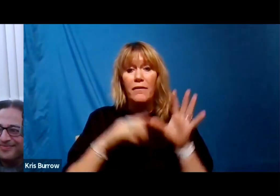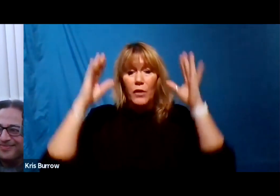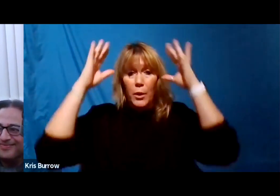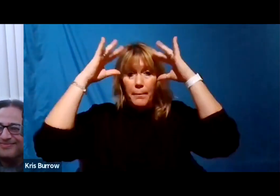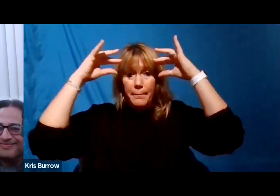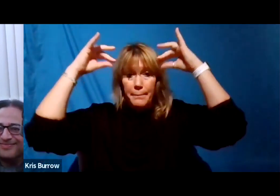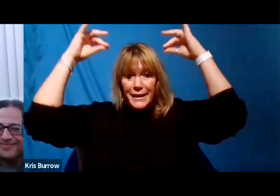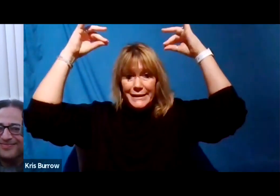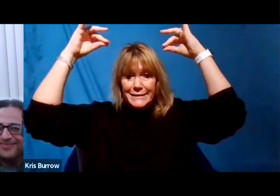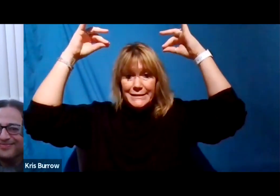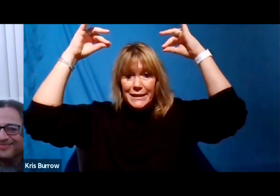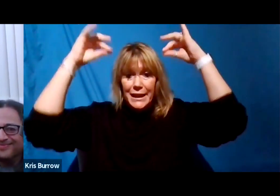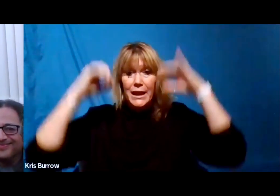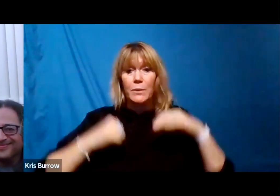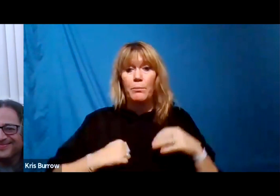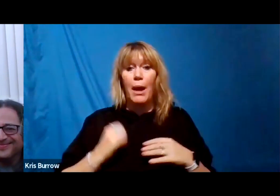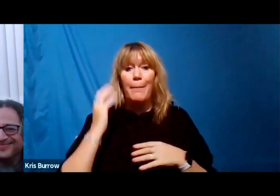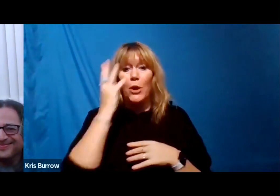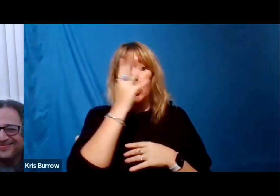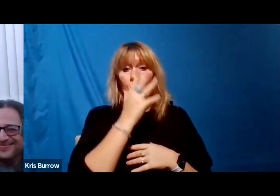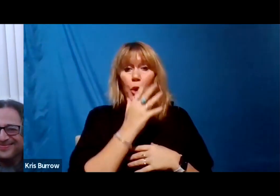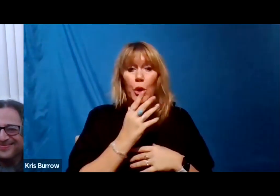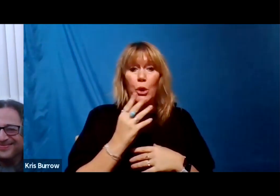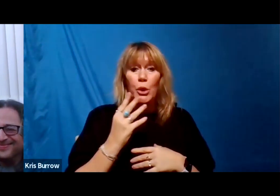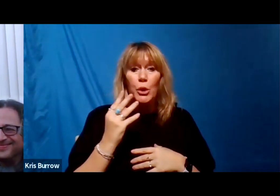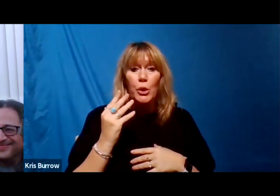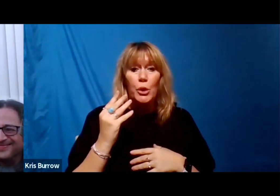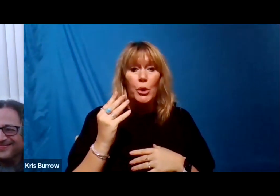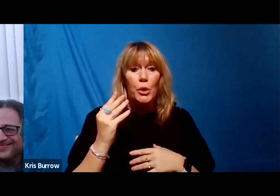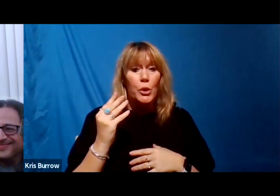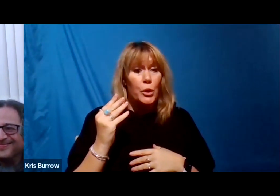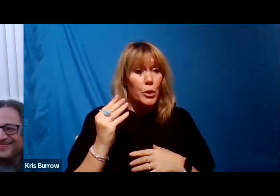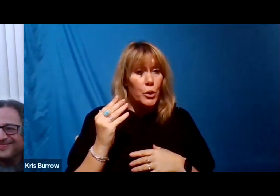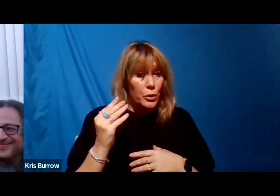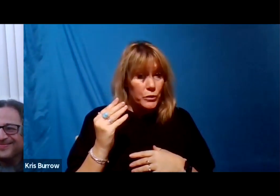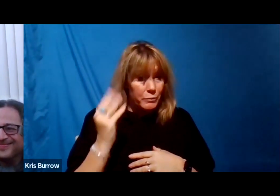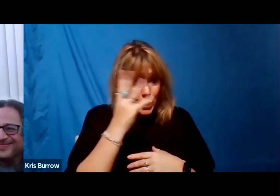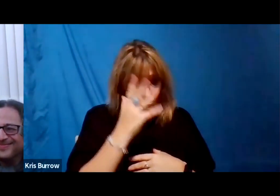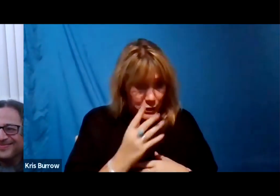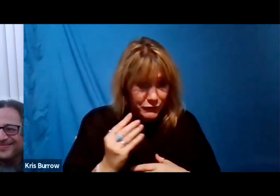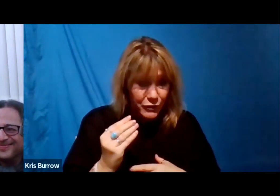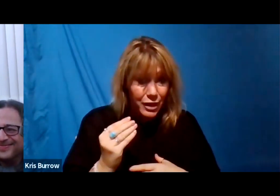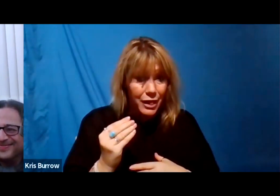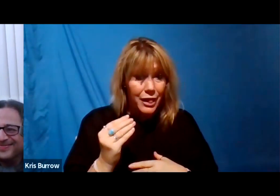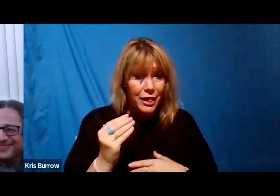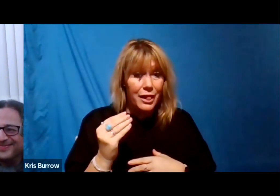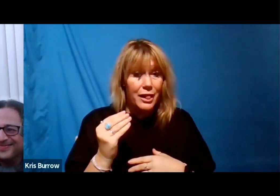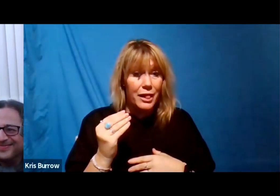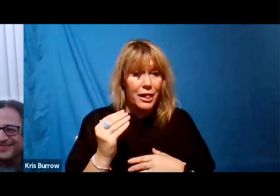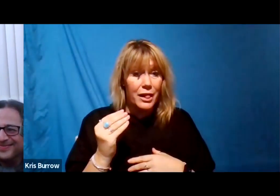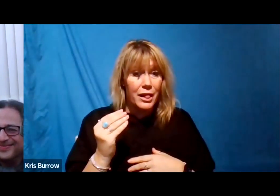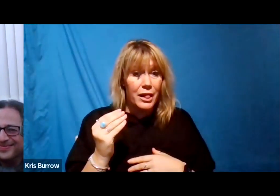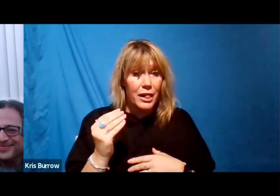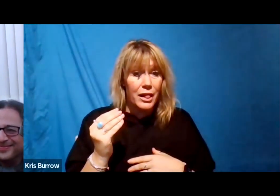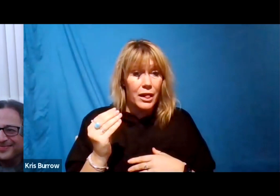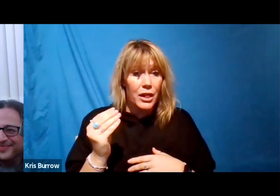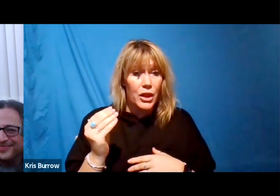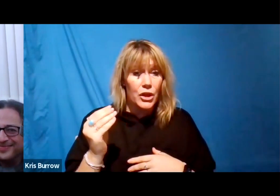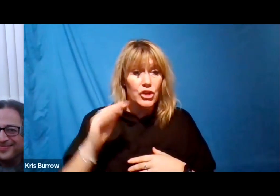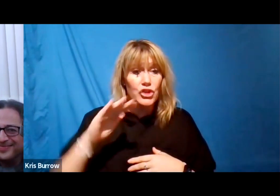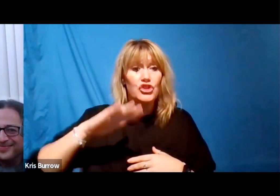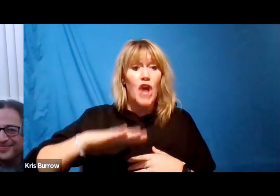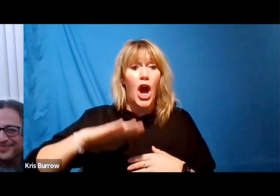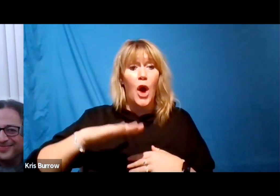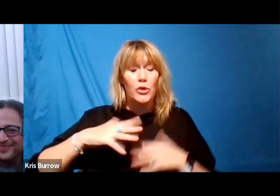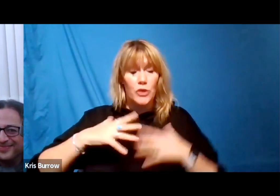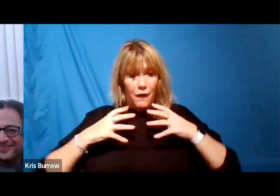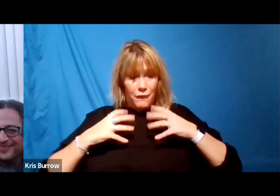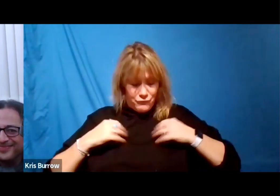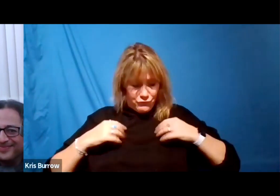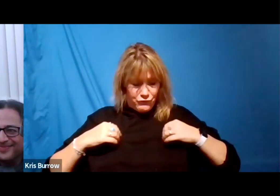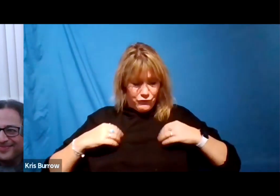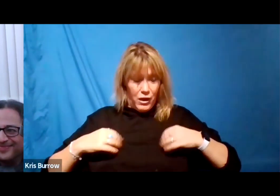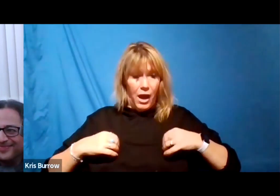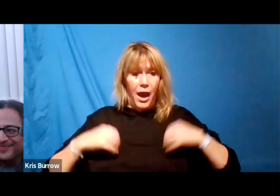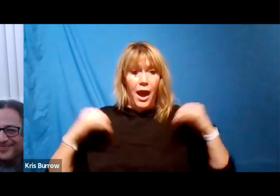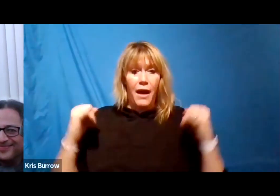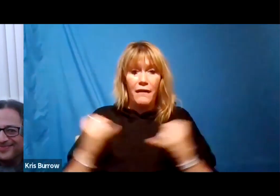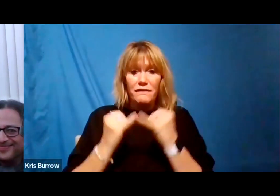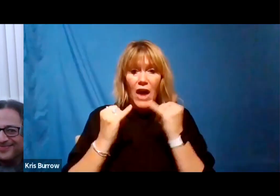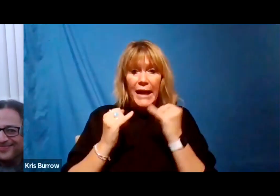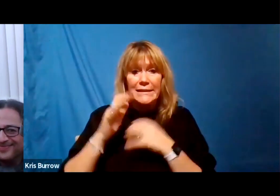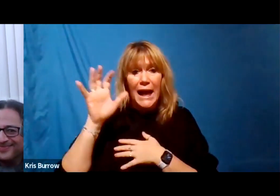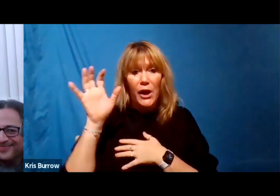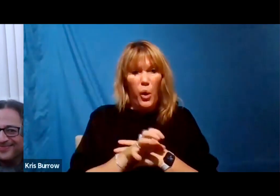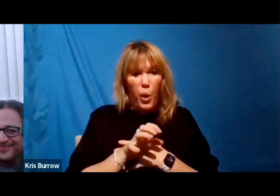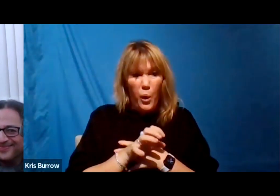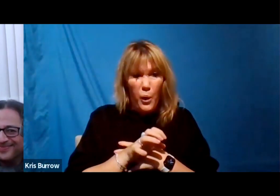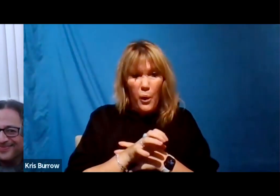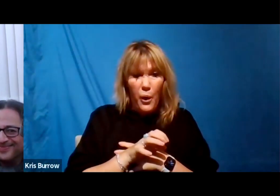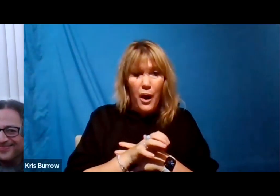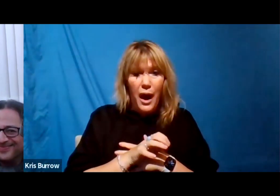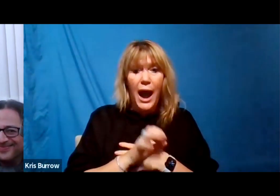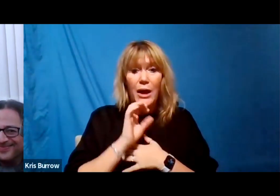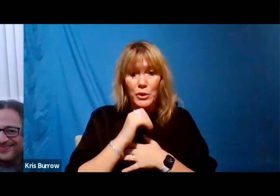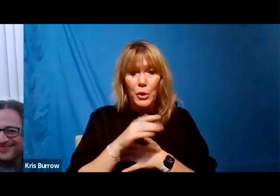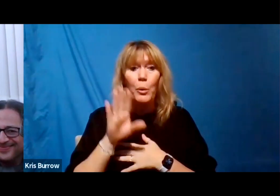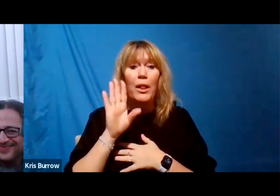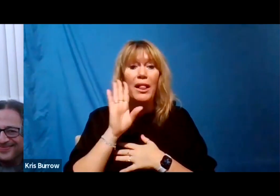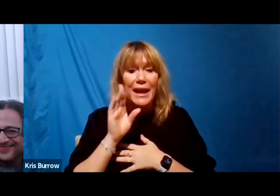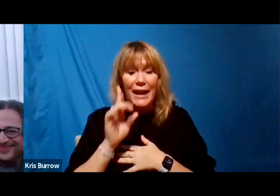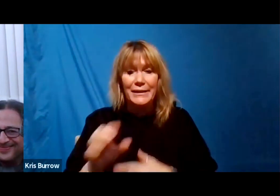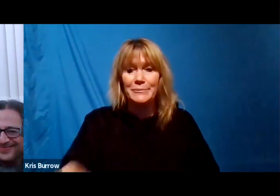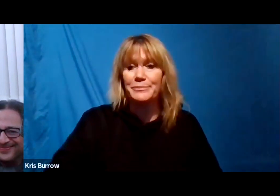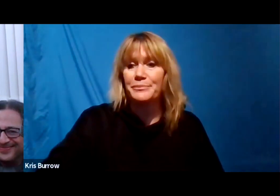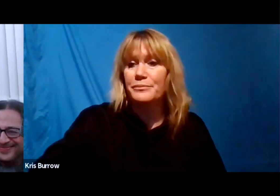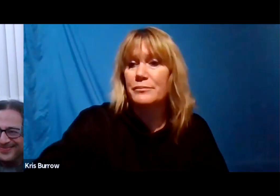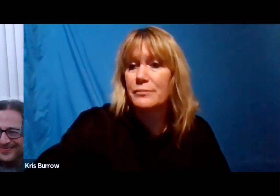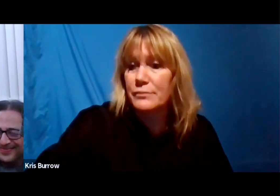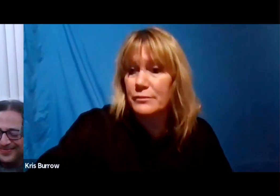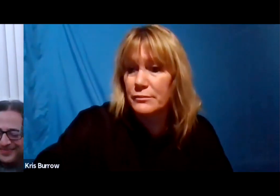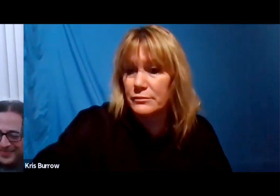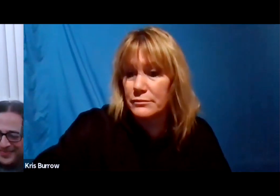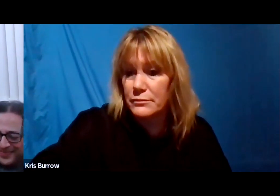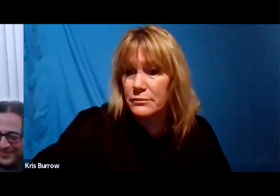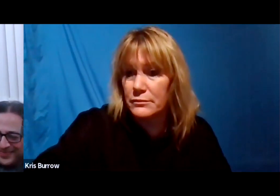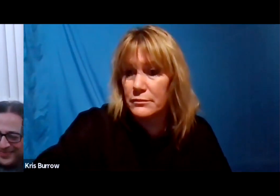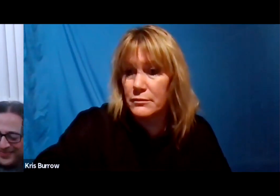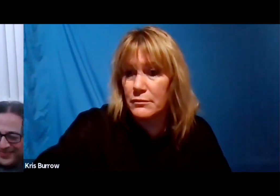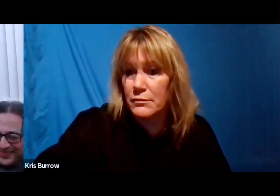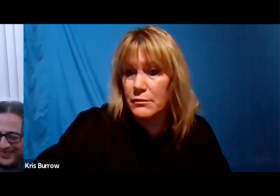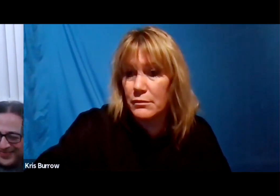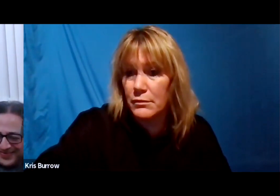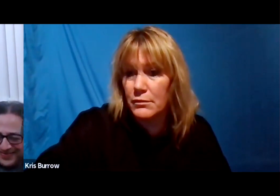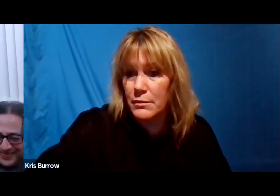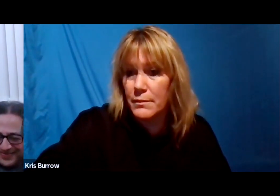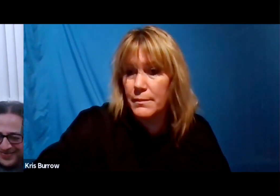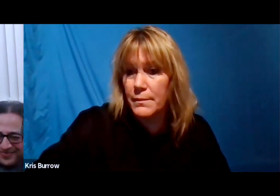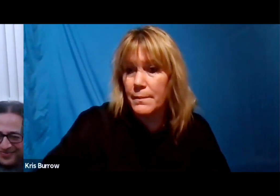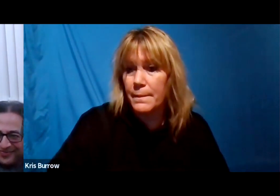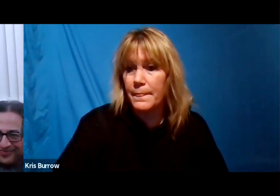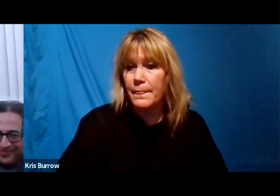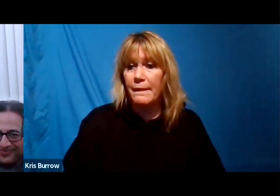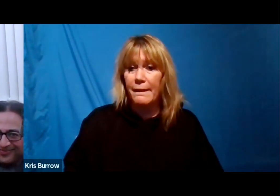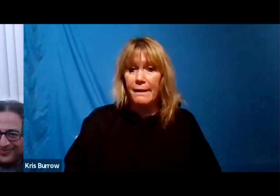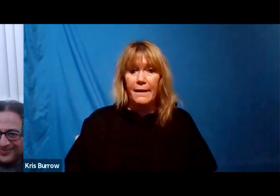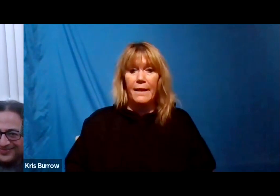such a joy to be able to do some of my